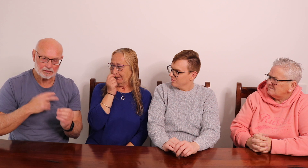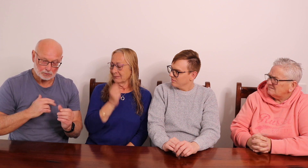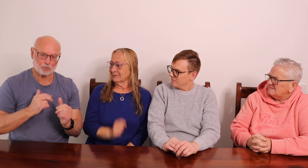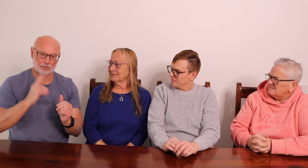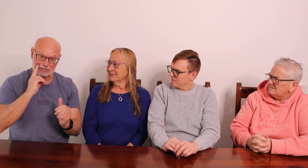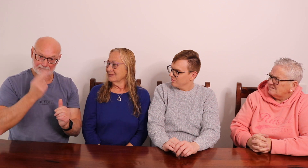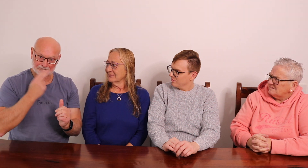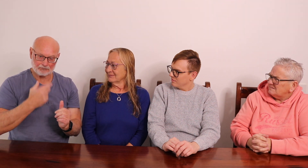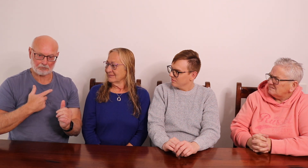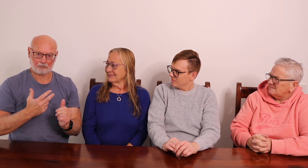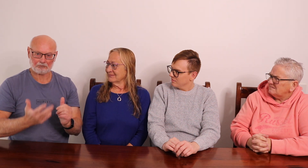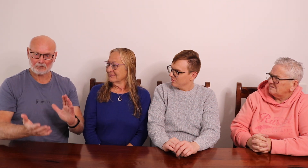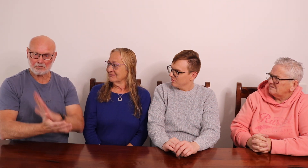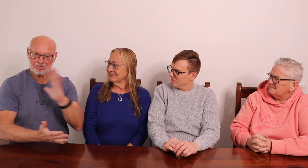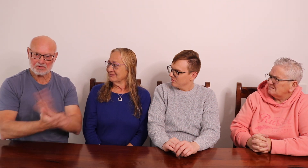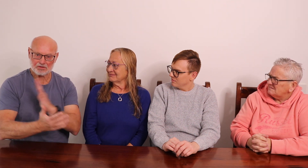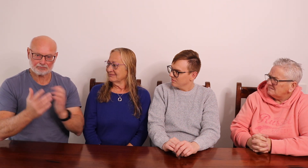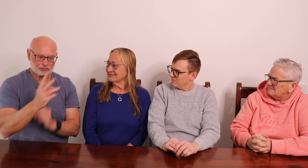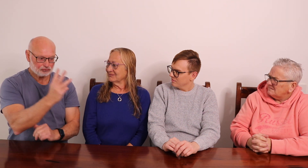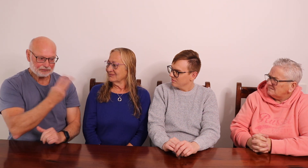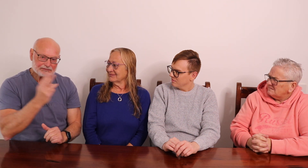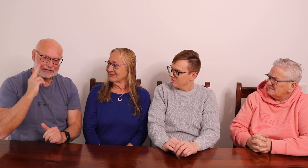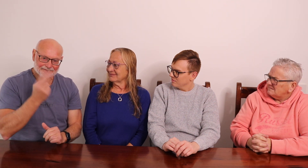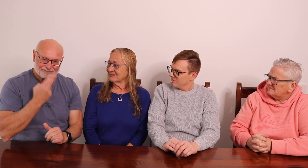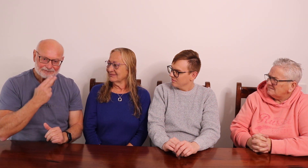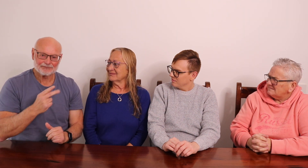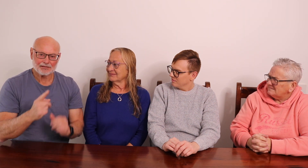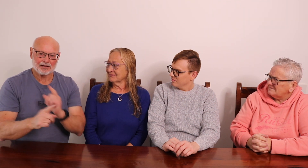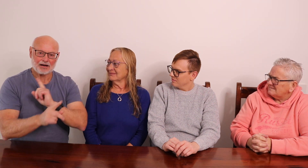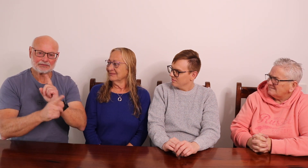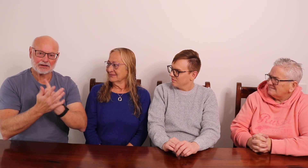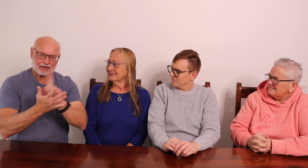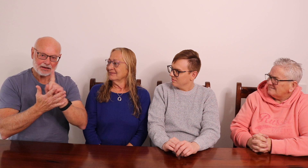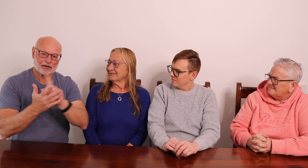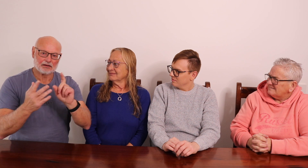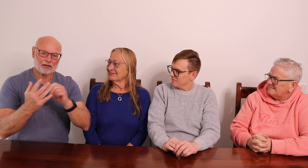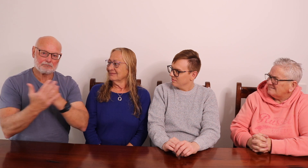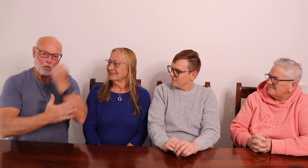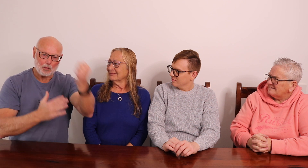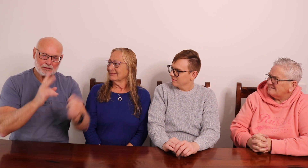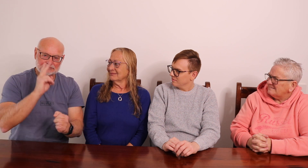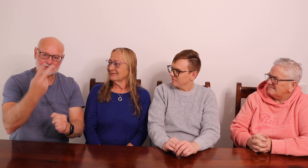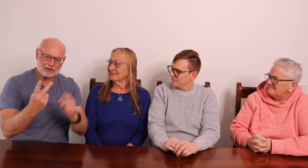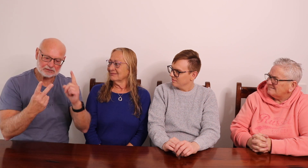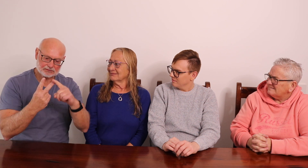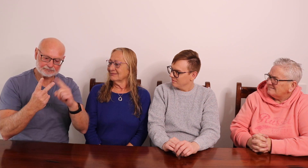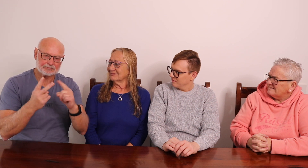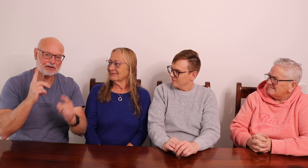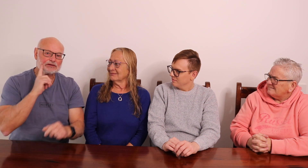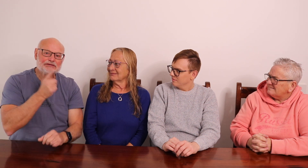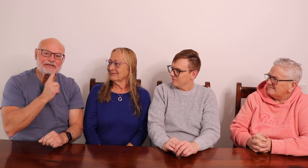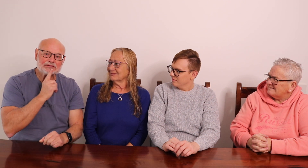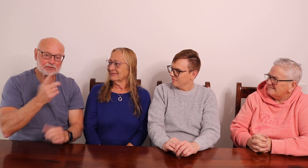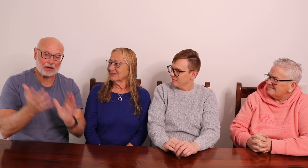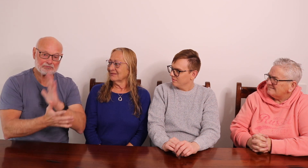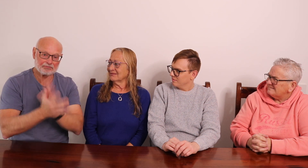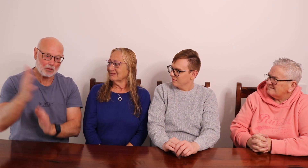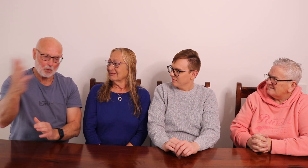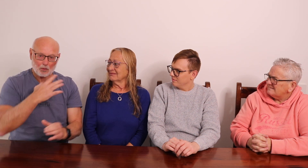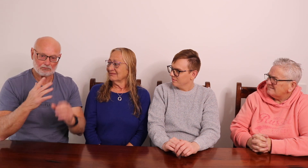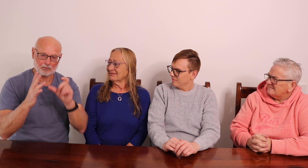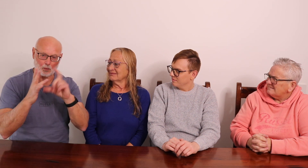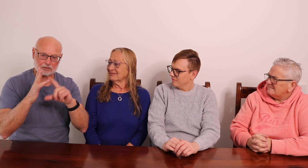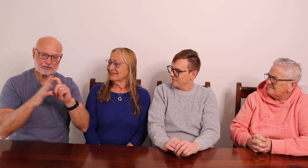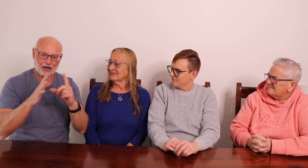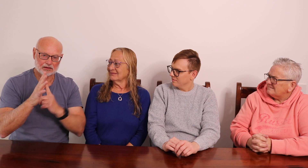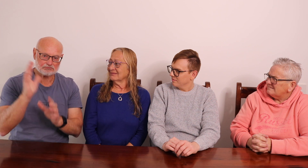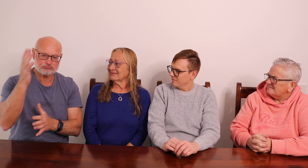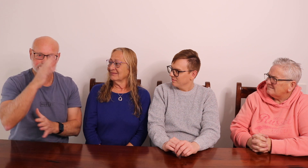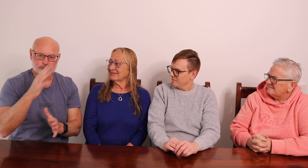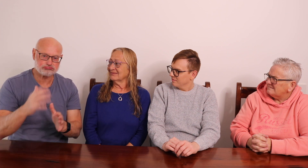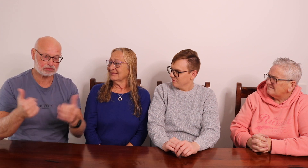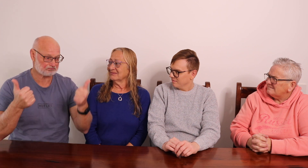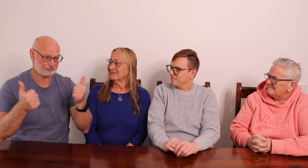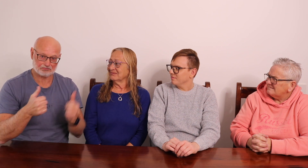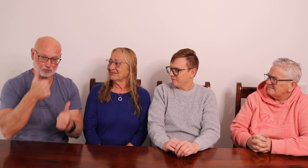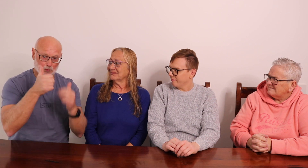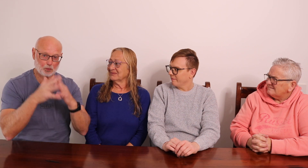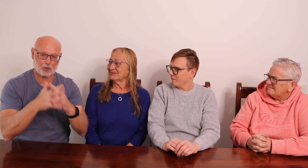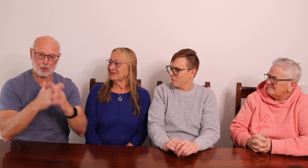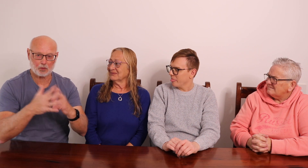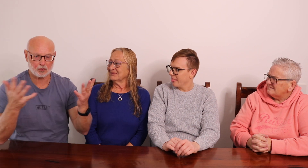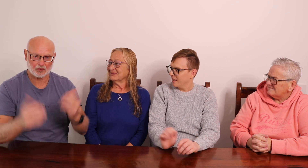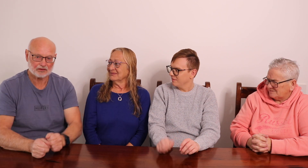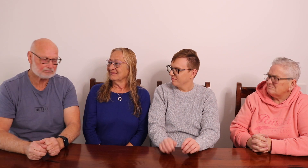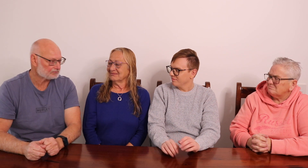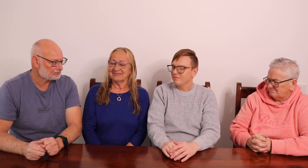I was happy just like three of us are deaf, then I had my second son, he was born hearing, CODA. Happy. Worth it.